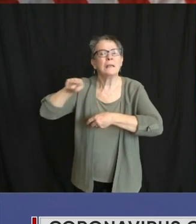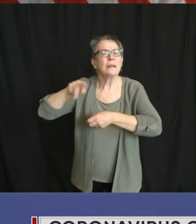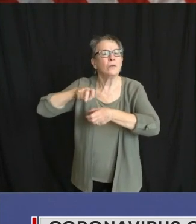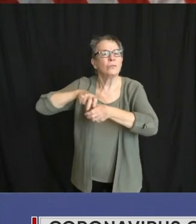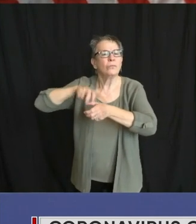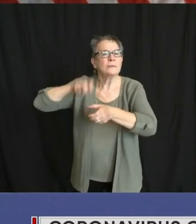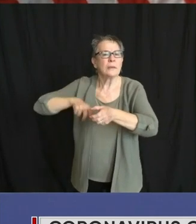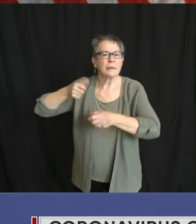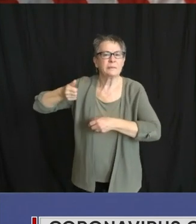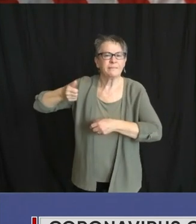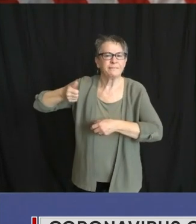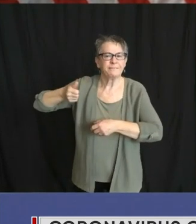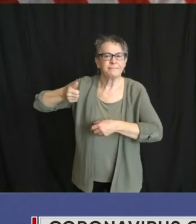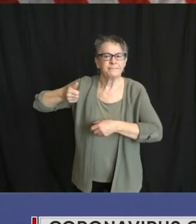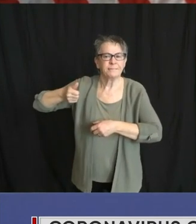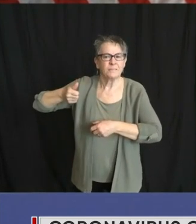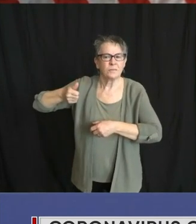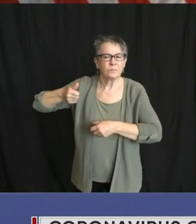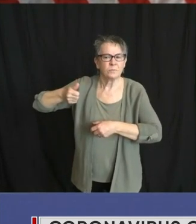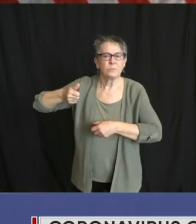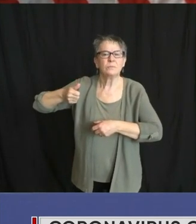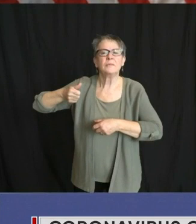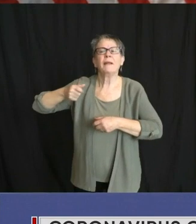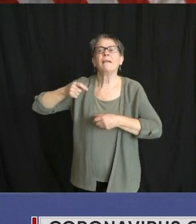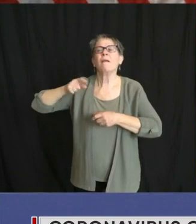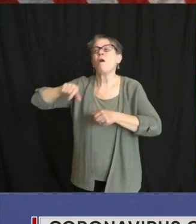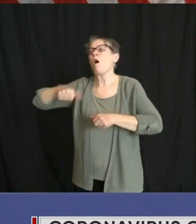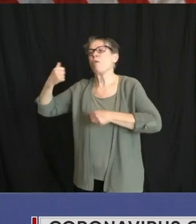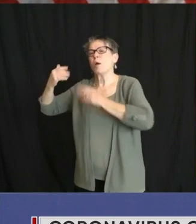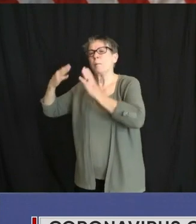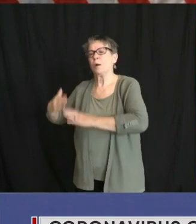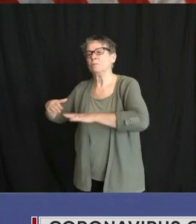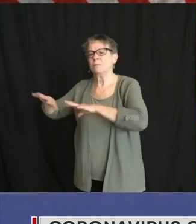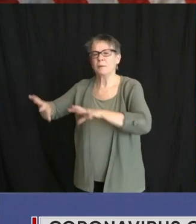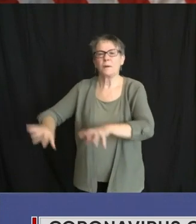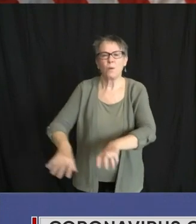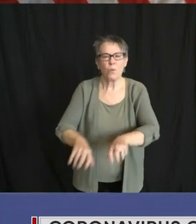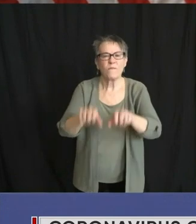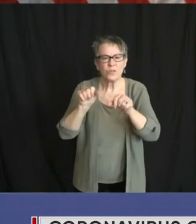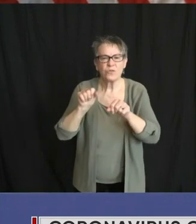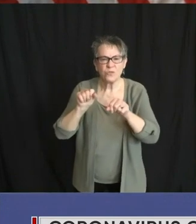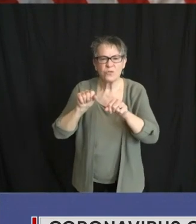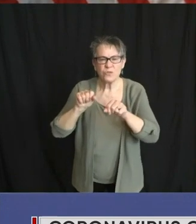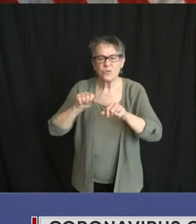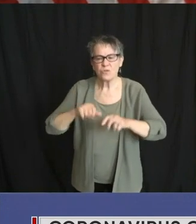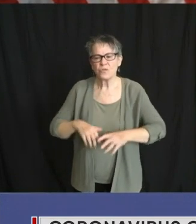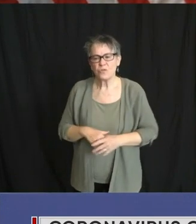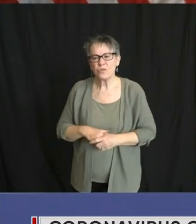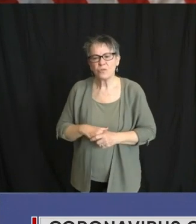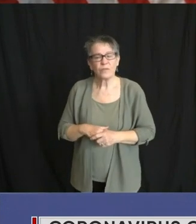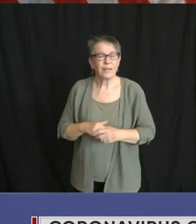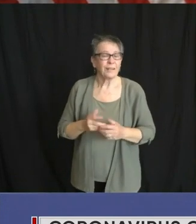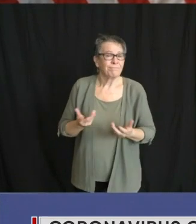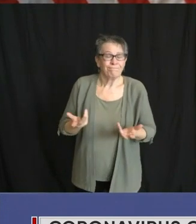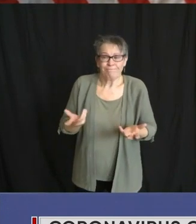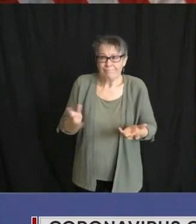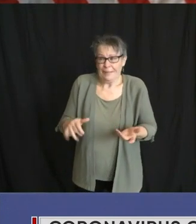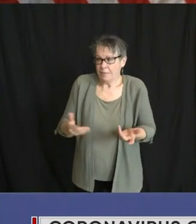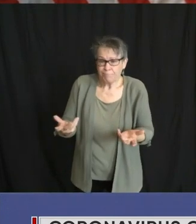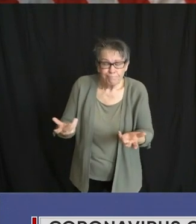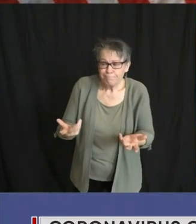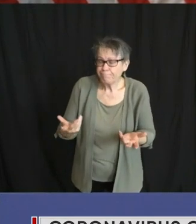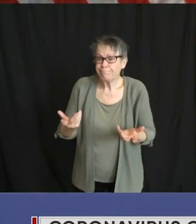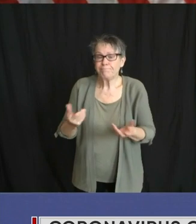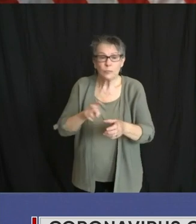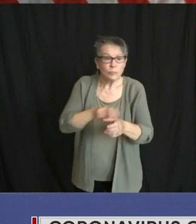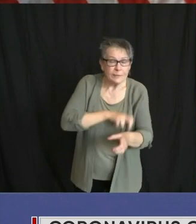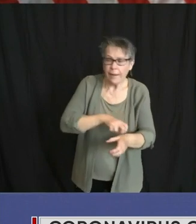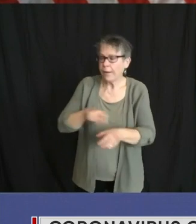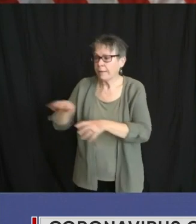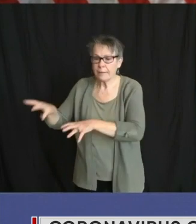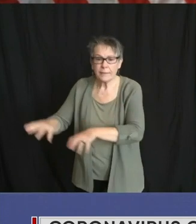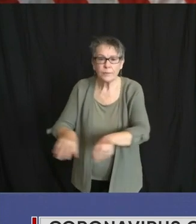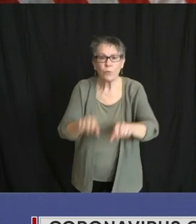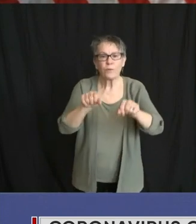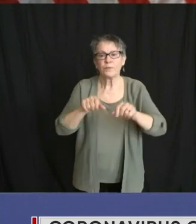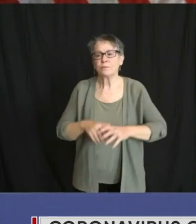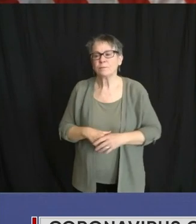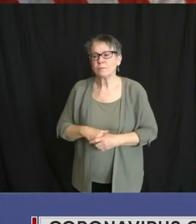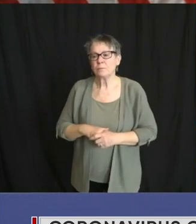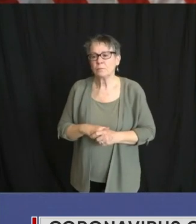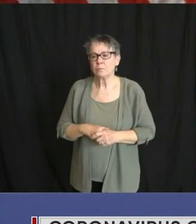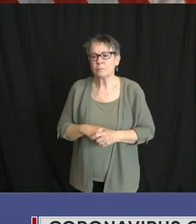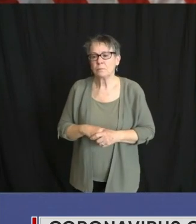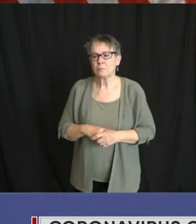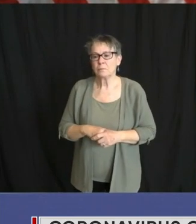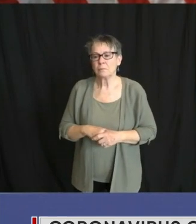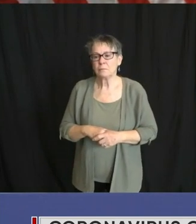I HAVE NO OTHER COLOR.